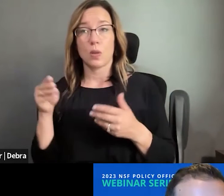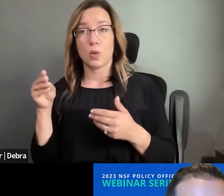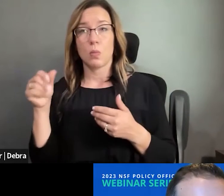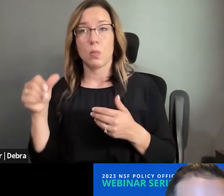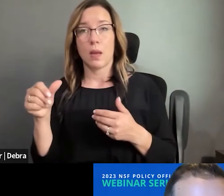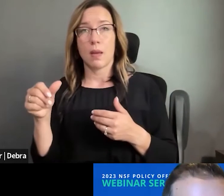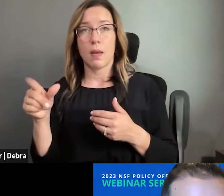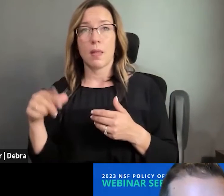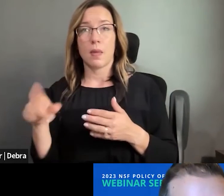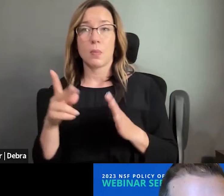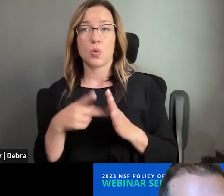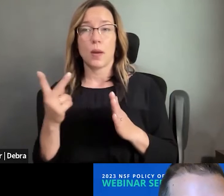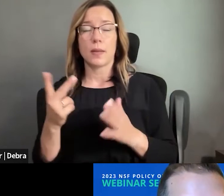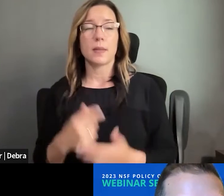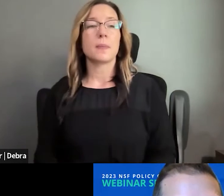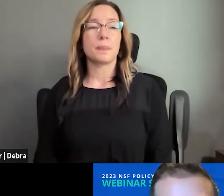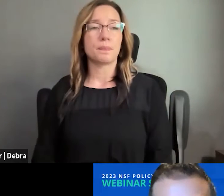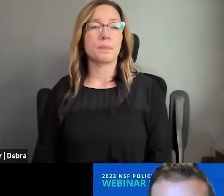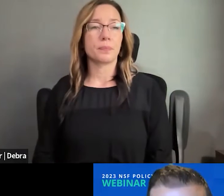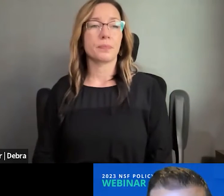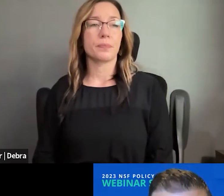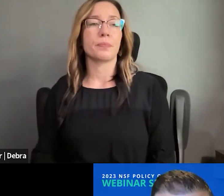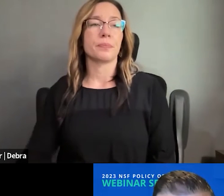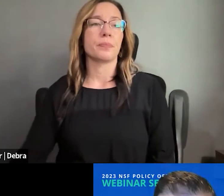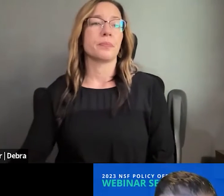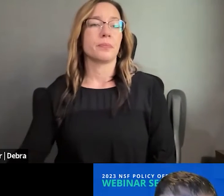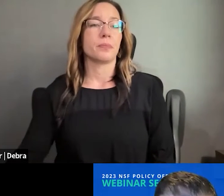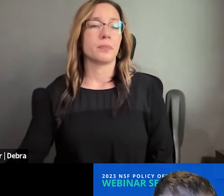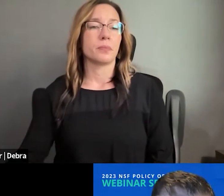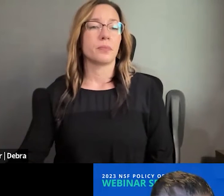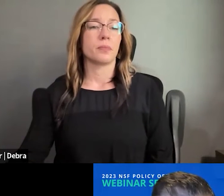twice when they've already received appropriated funds.